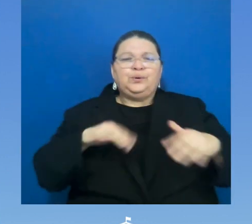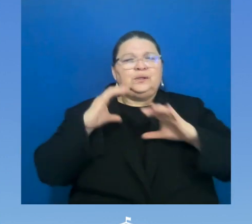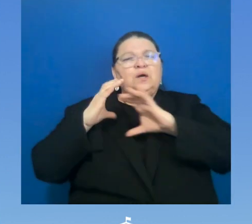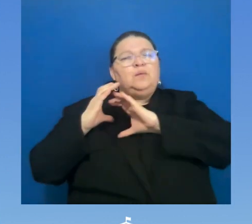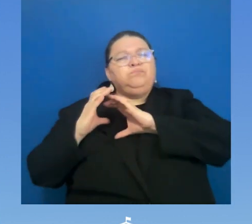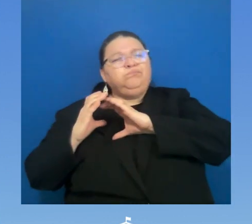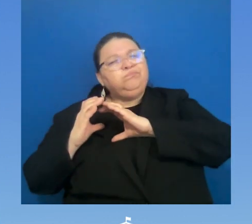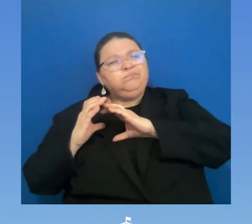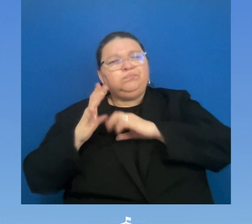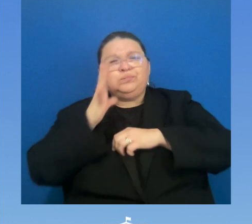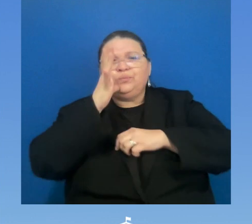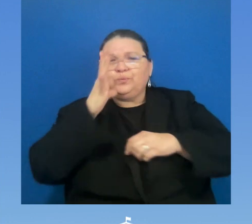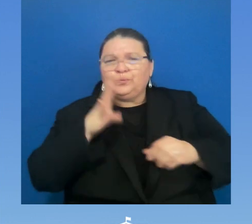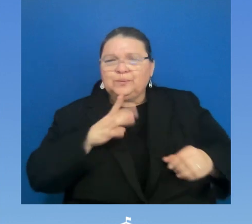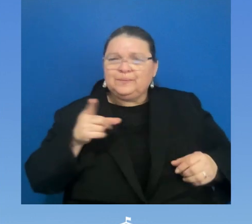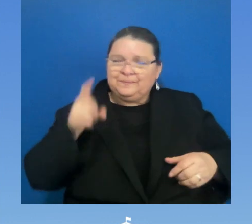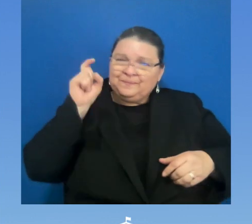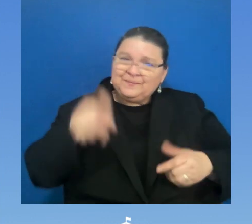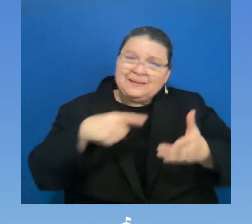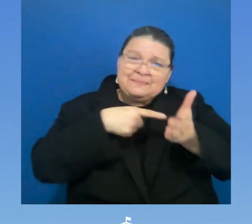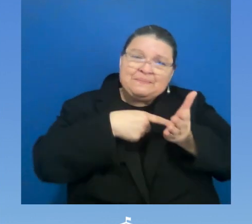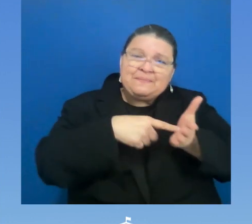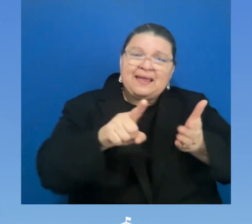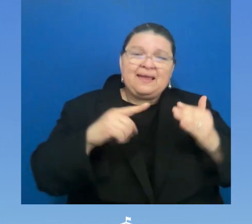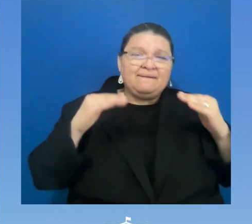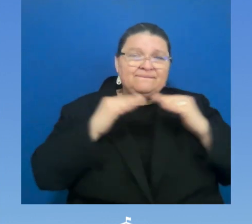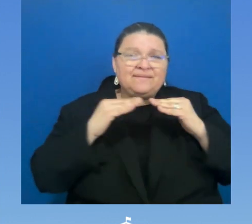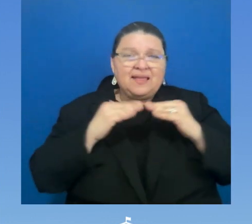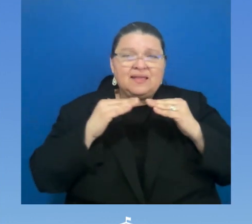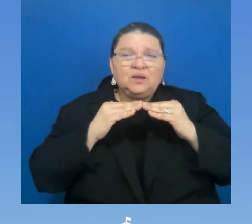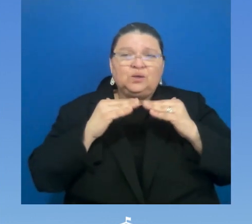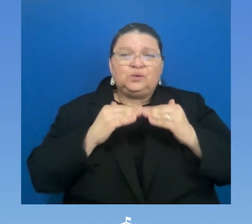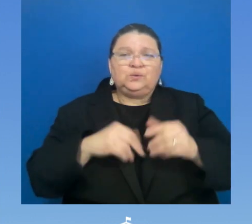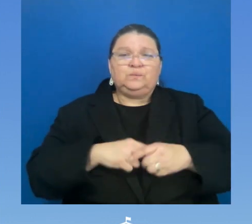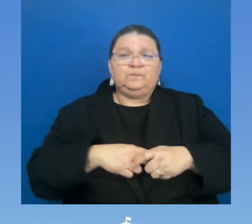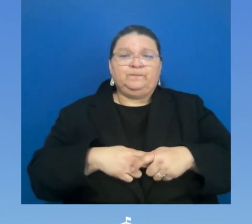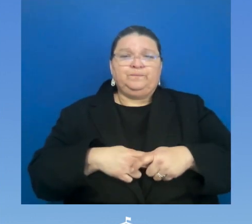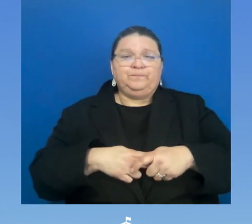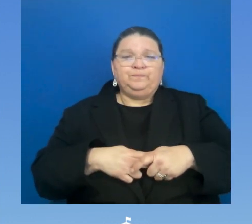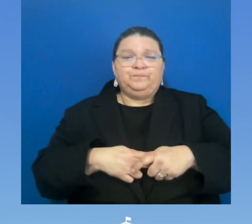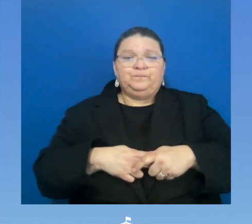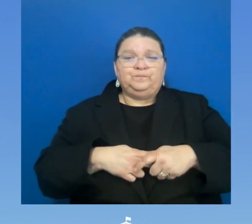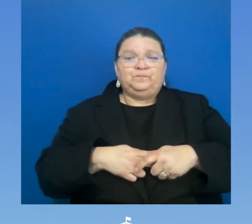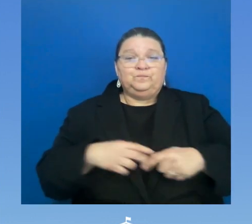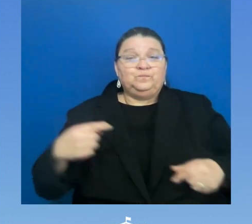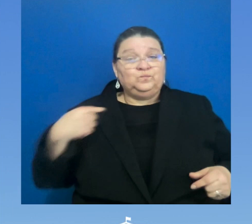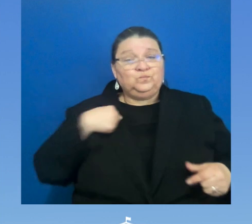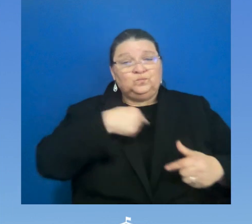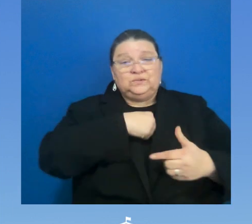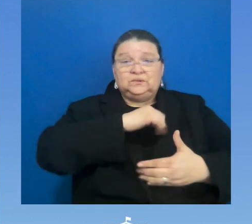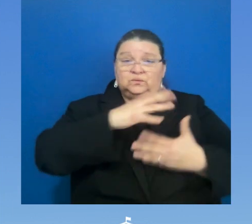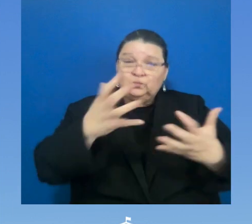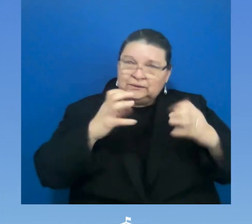Know we talk about equal pay. It's imperative that we make clear what a tremendous impact this disparity